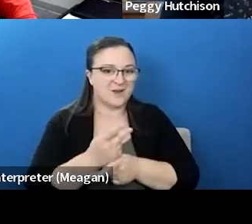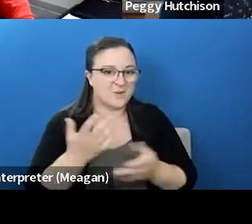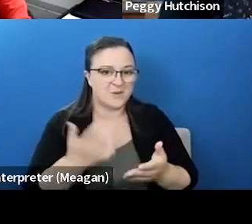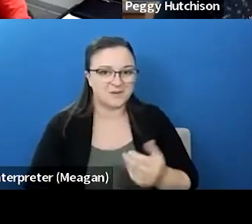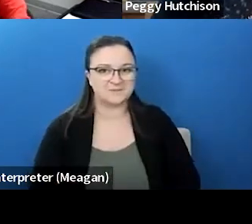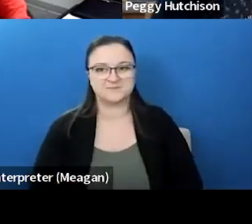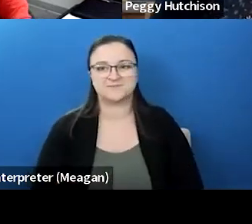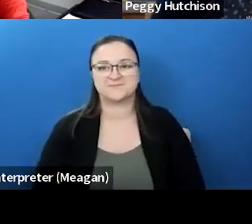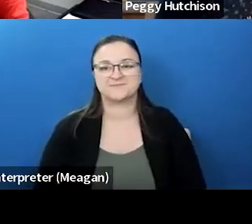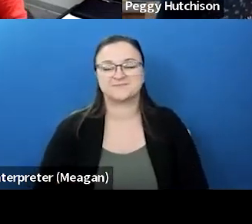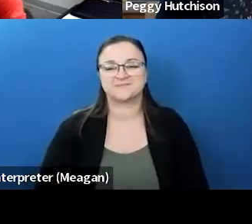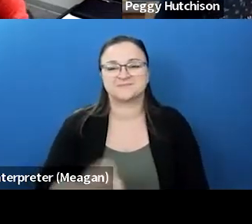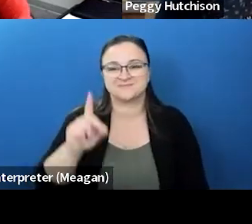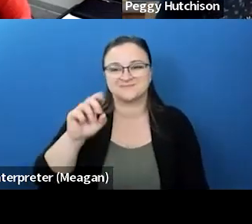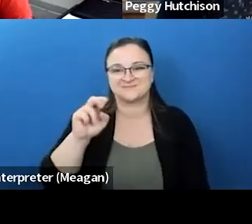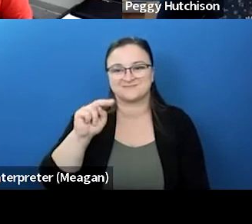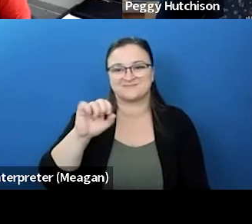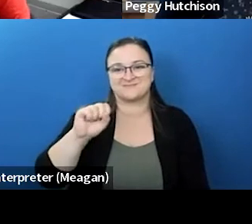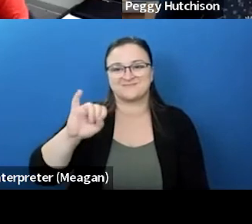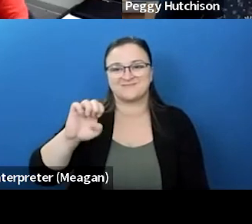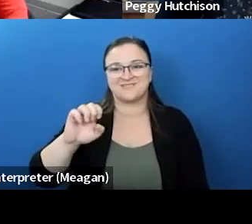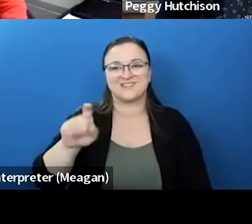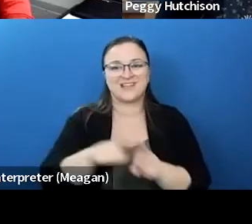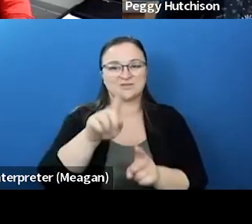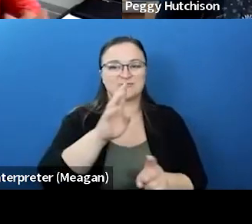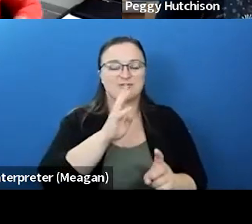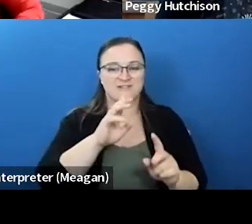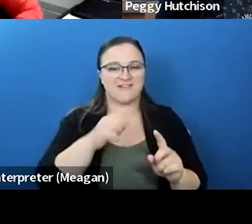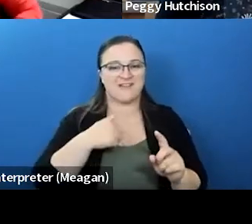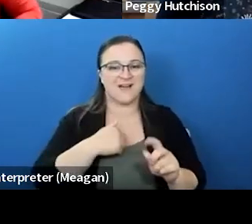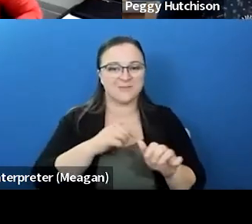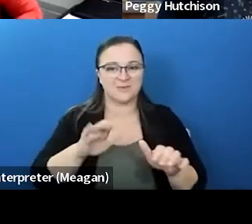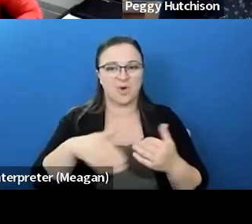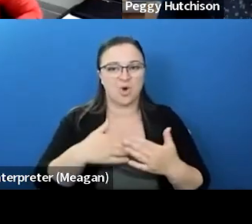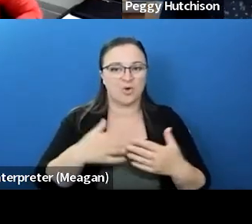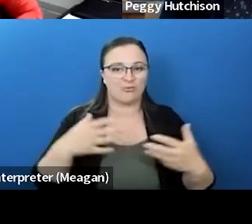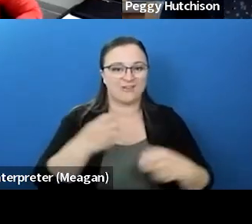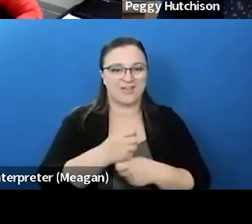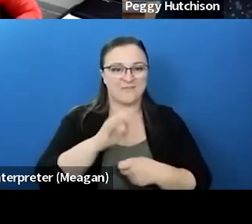Yeah, and as you're talking, Peggy, I'm going doing a whole recap of the two years or however